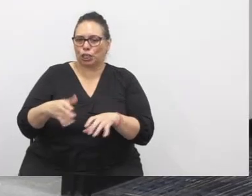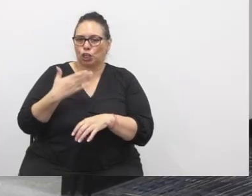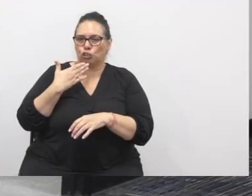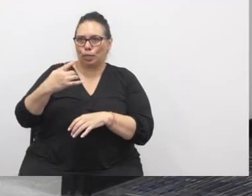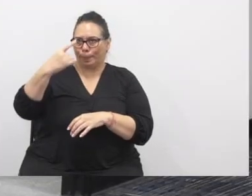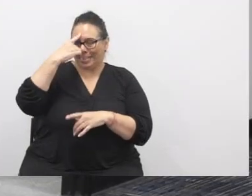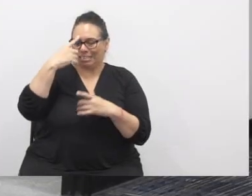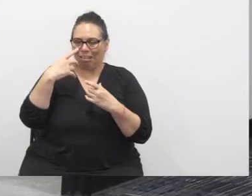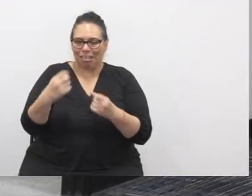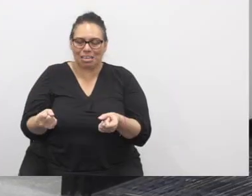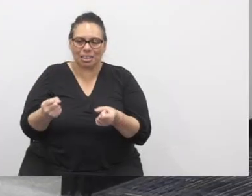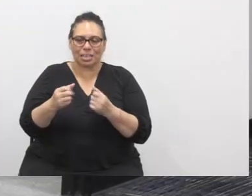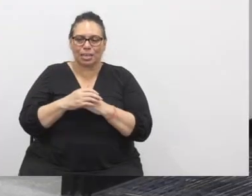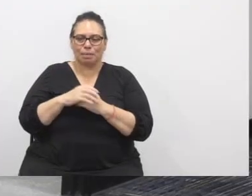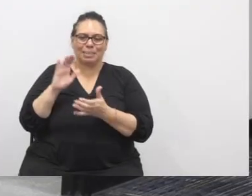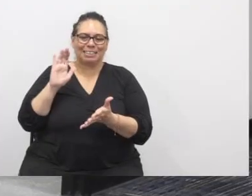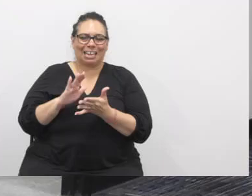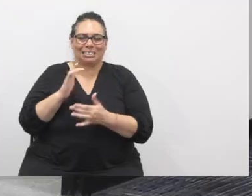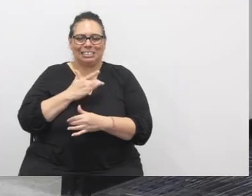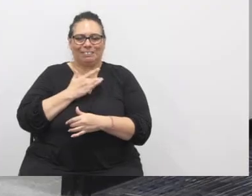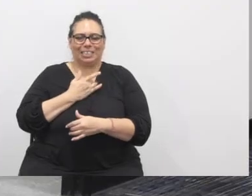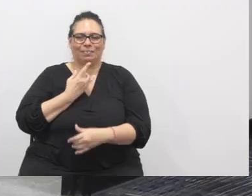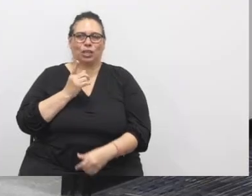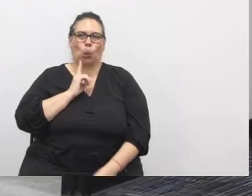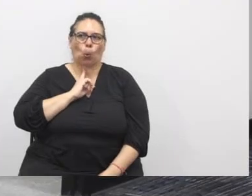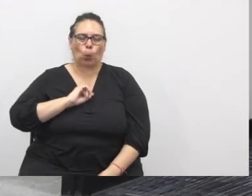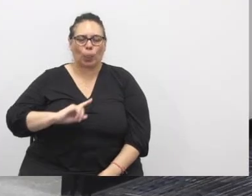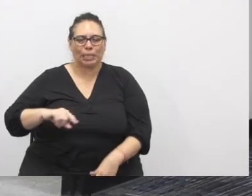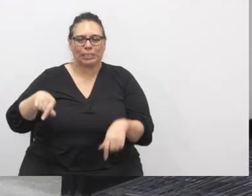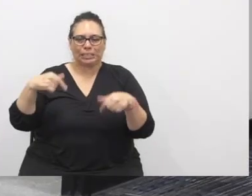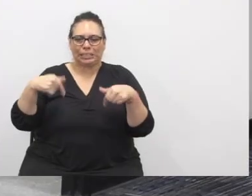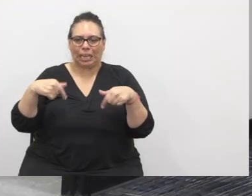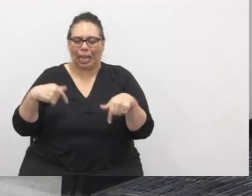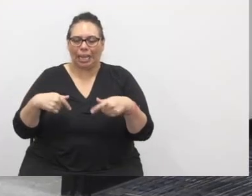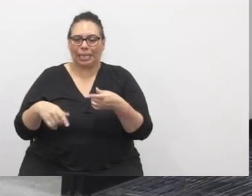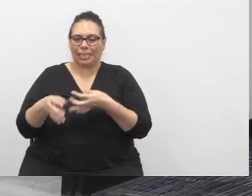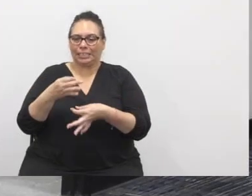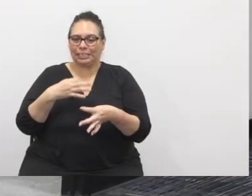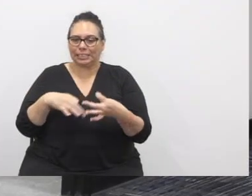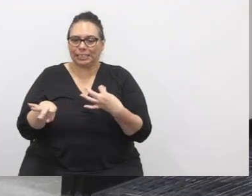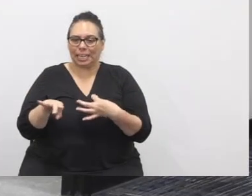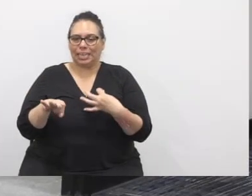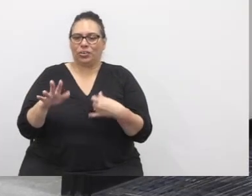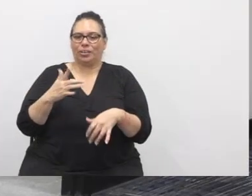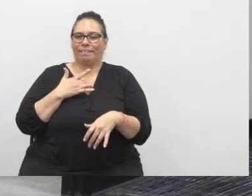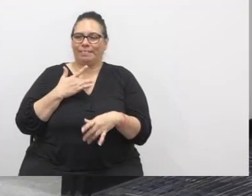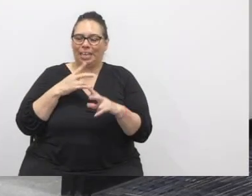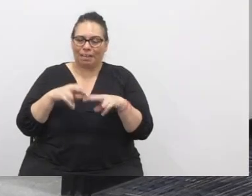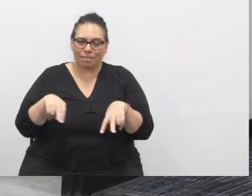because it lessens feelings of loneliness and anxiety and instead allowing them to feel valued and safe,